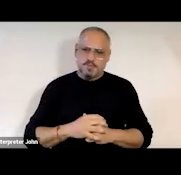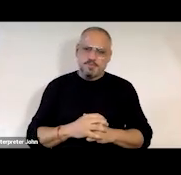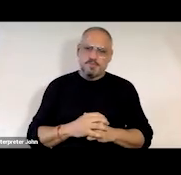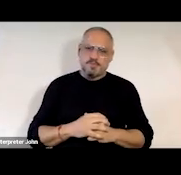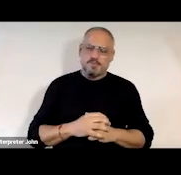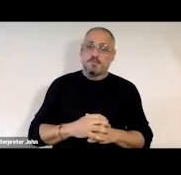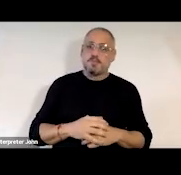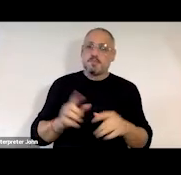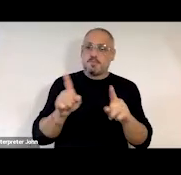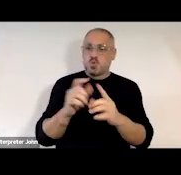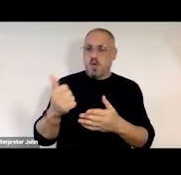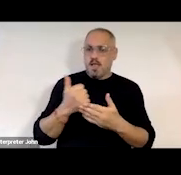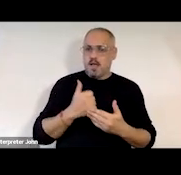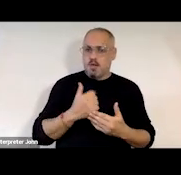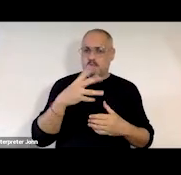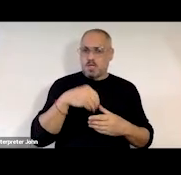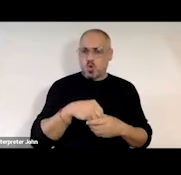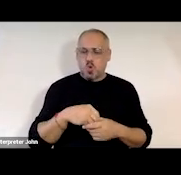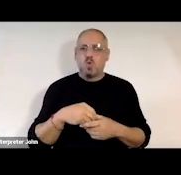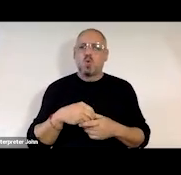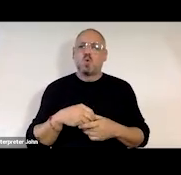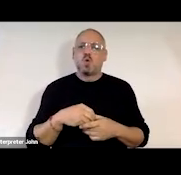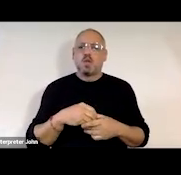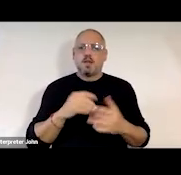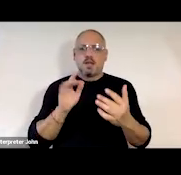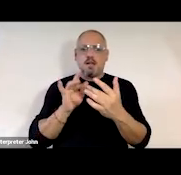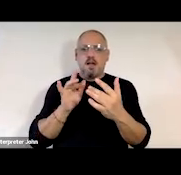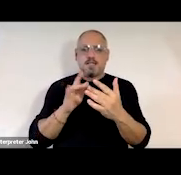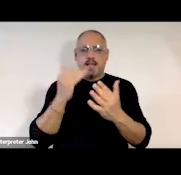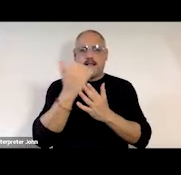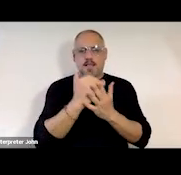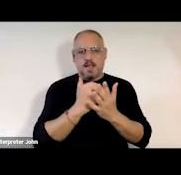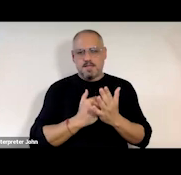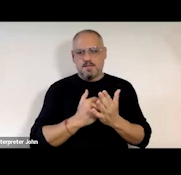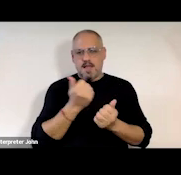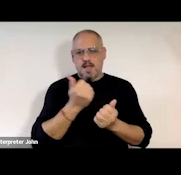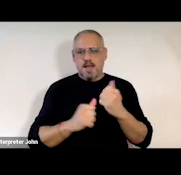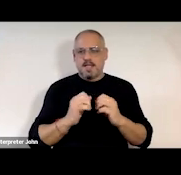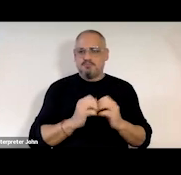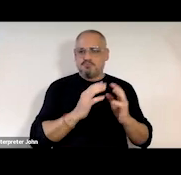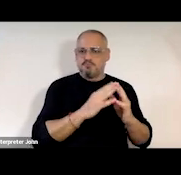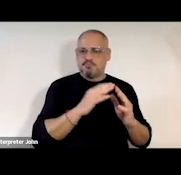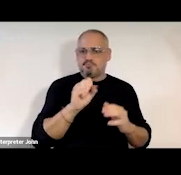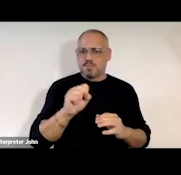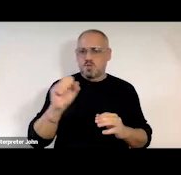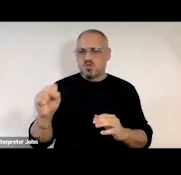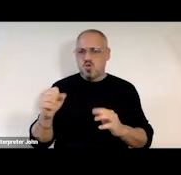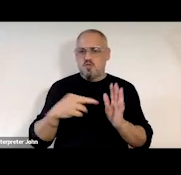It's also helpful to include a contact list for any established Social Security representatives